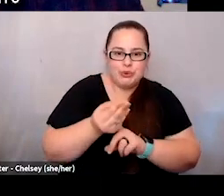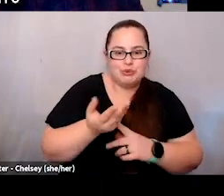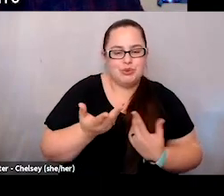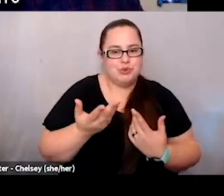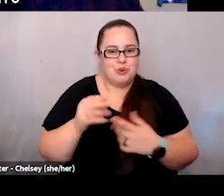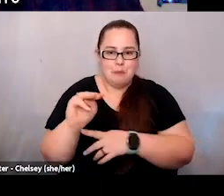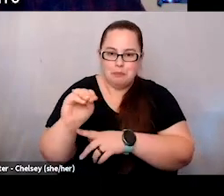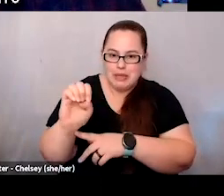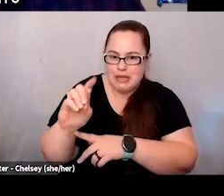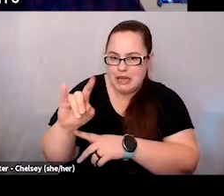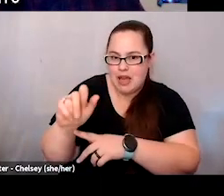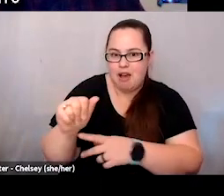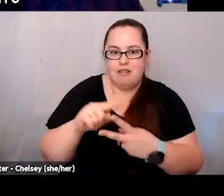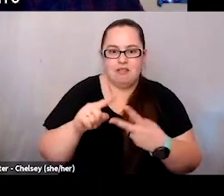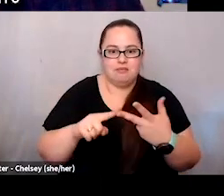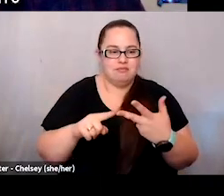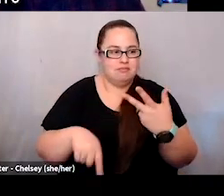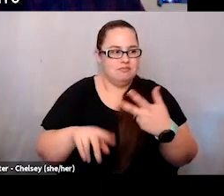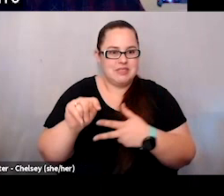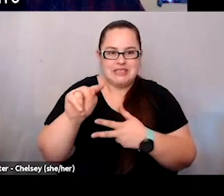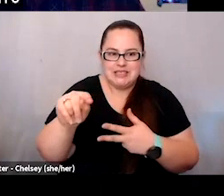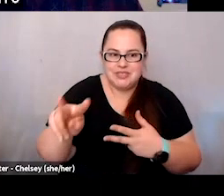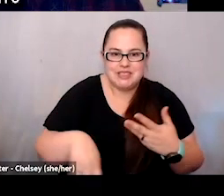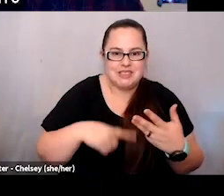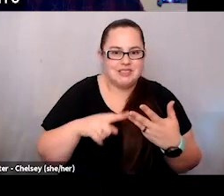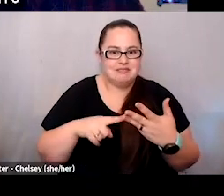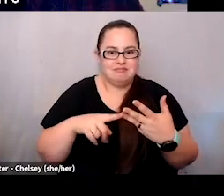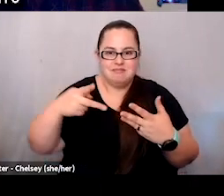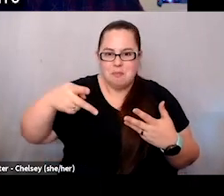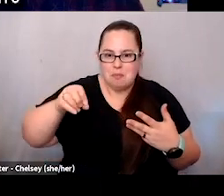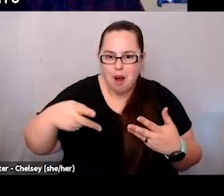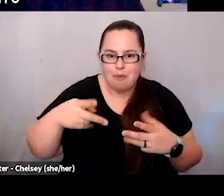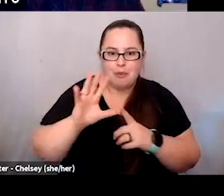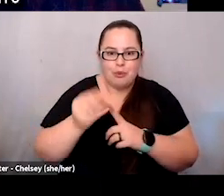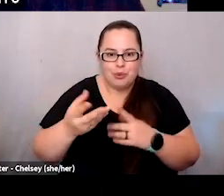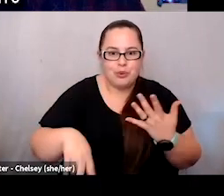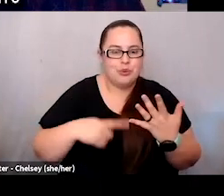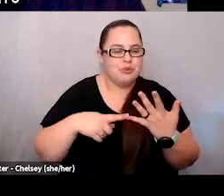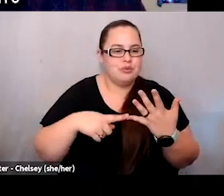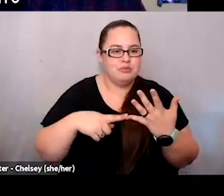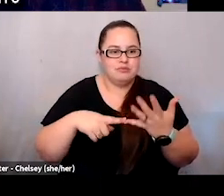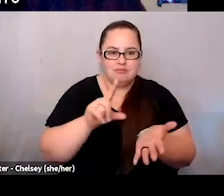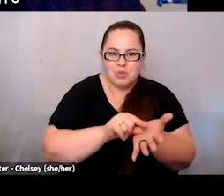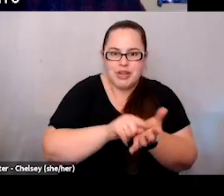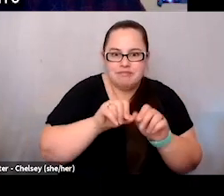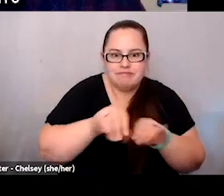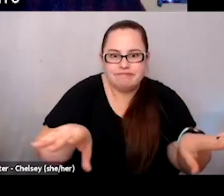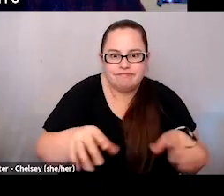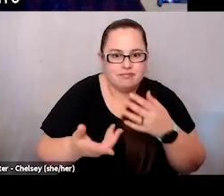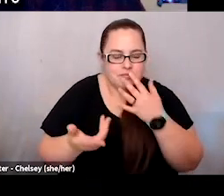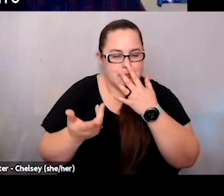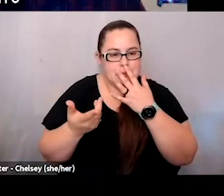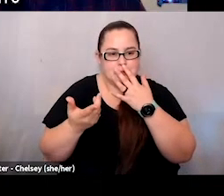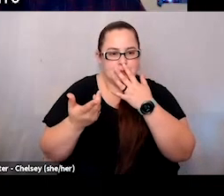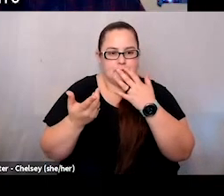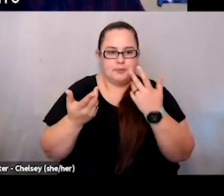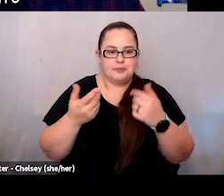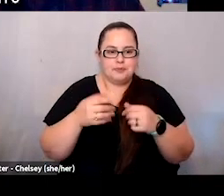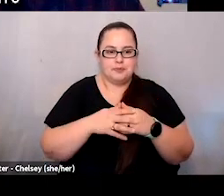really all facets of mainstream American culture. In media and on TV, popular culture,